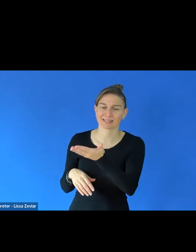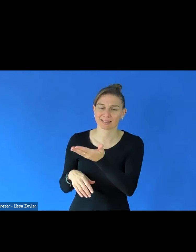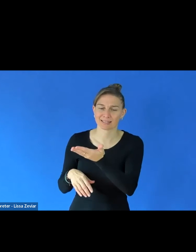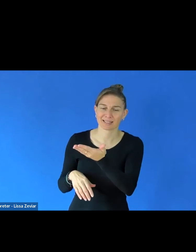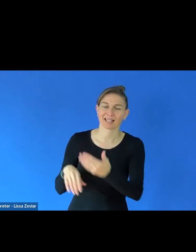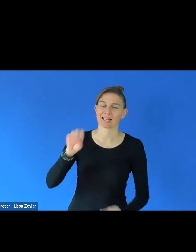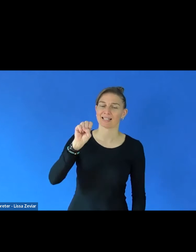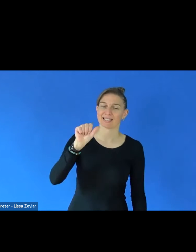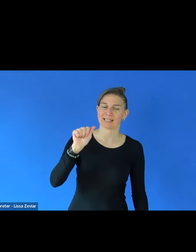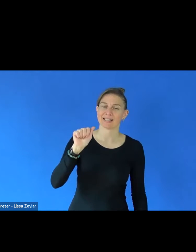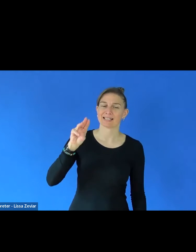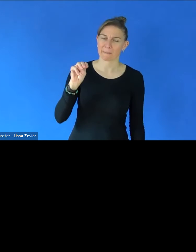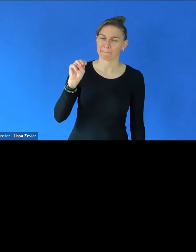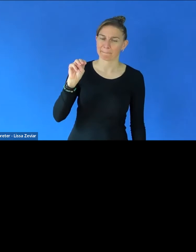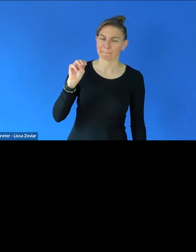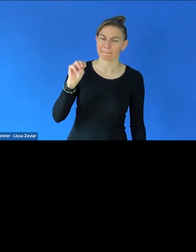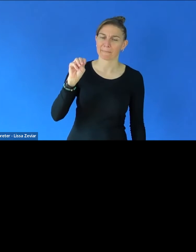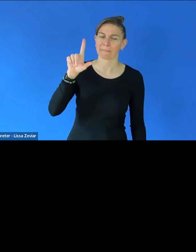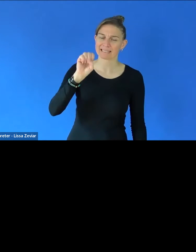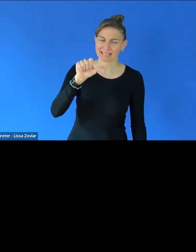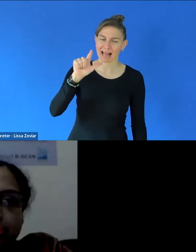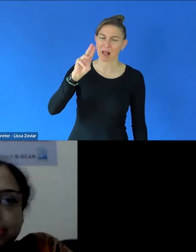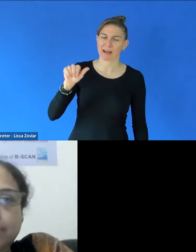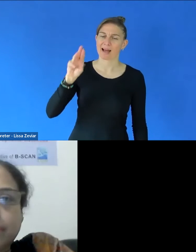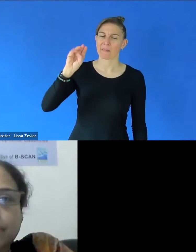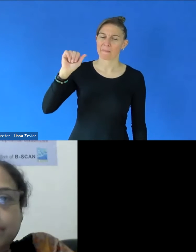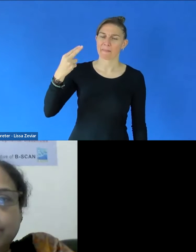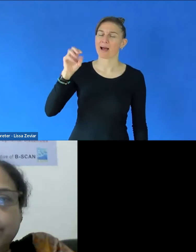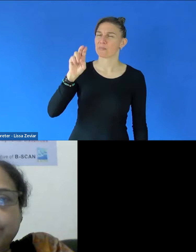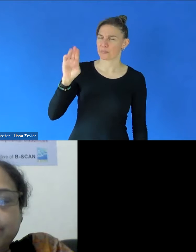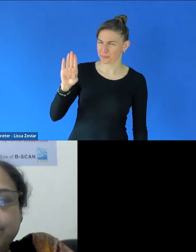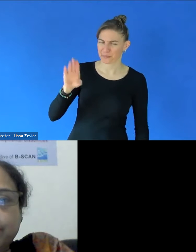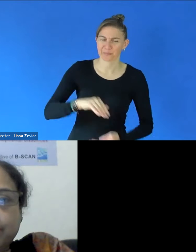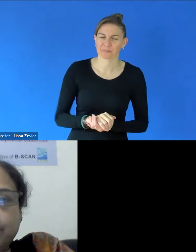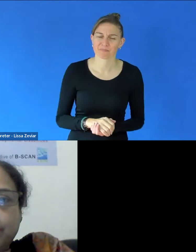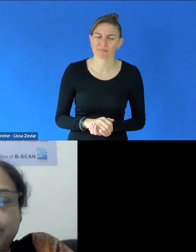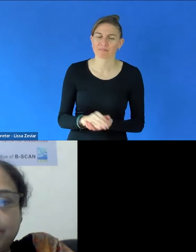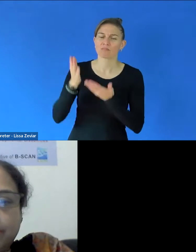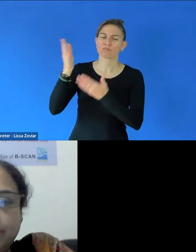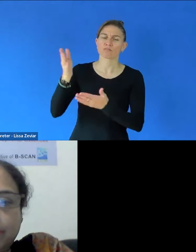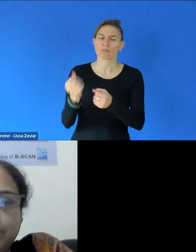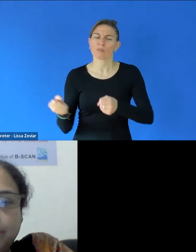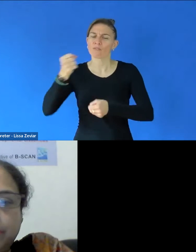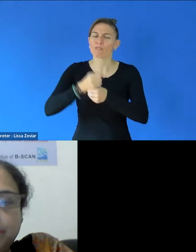She is the founder and general secretary for the Bangladesh Society for the Change and Advocacy Nexus (B-SCAN)